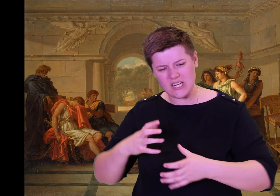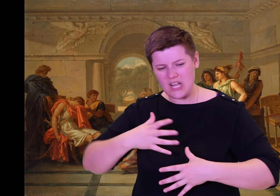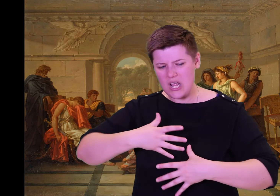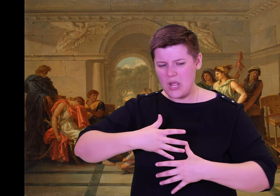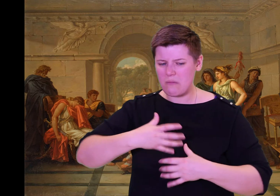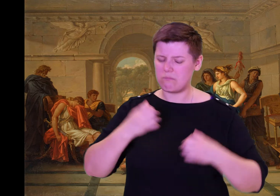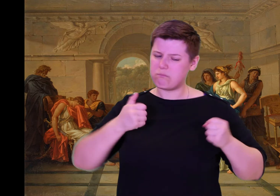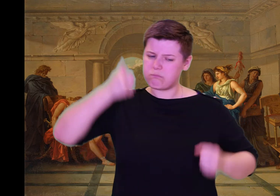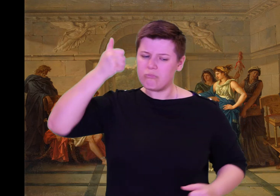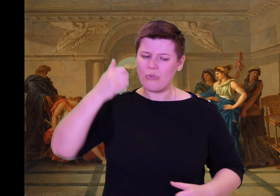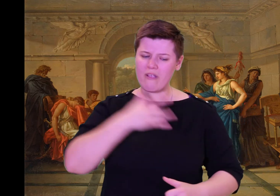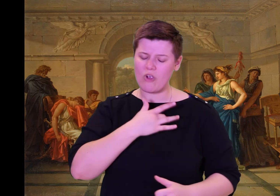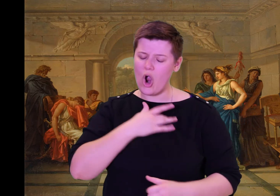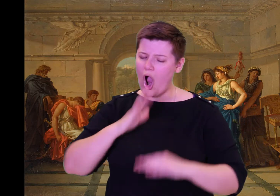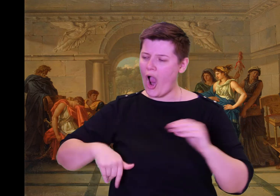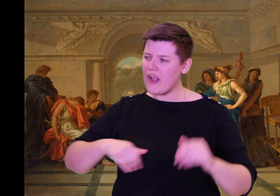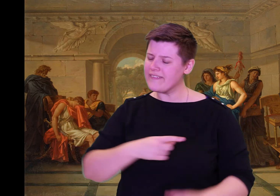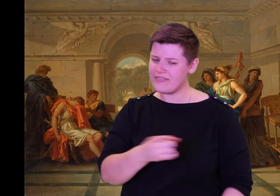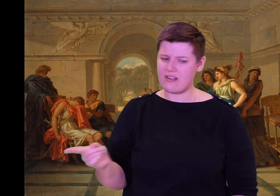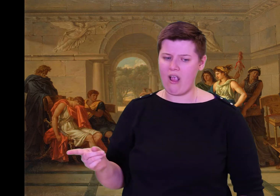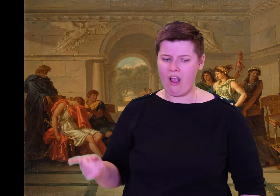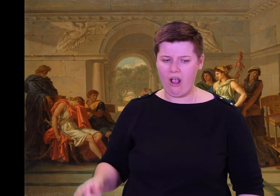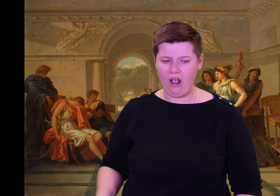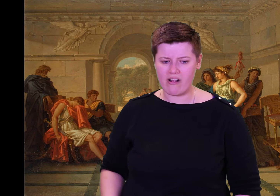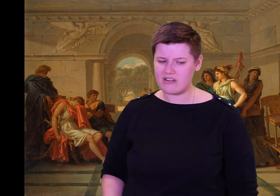more longhorn cattle.